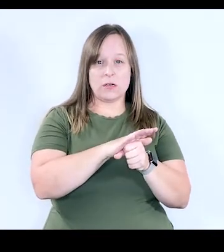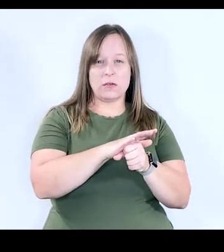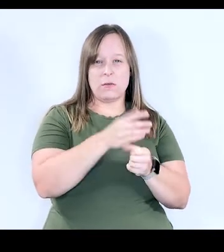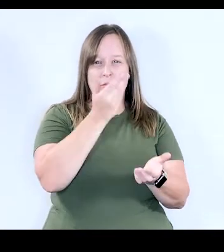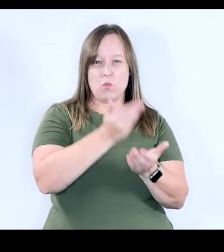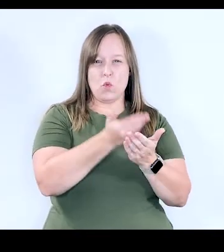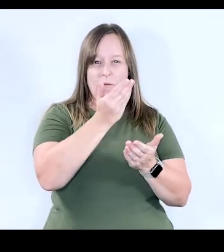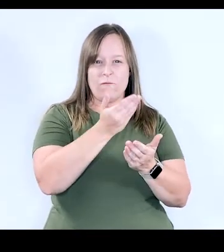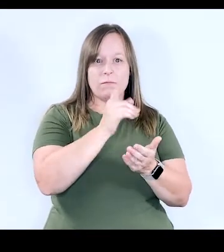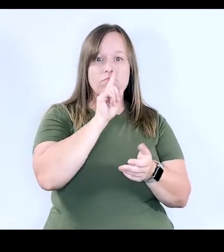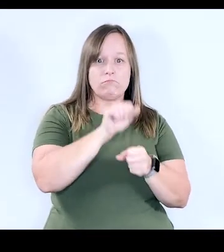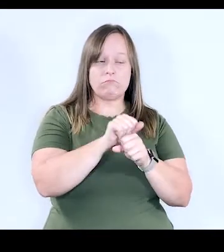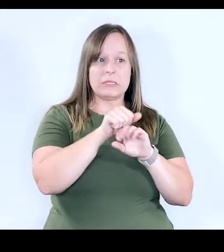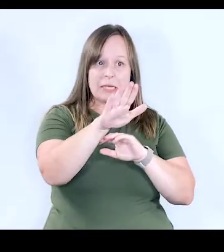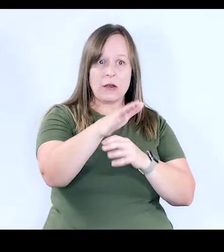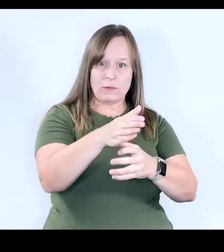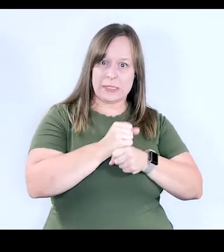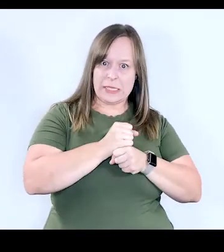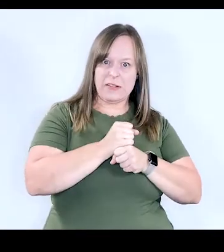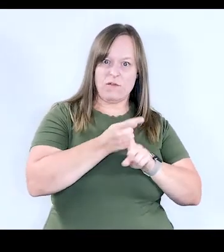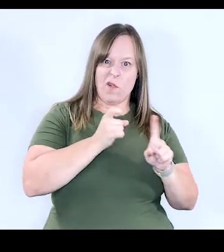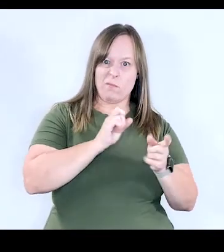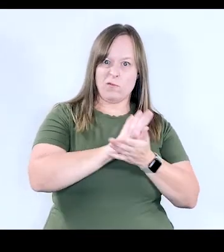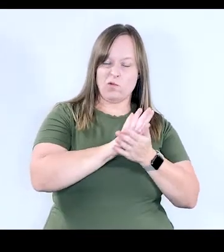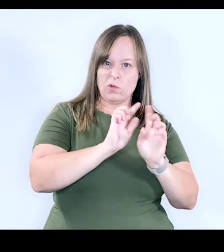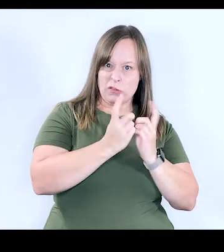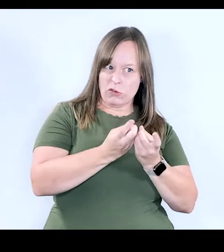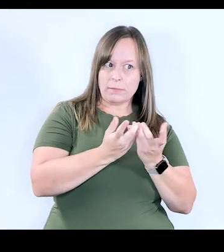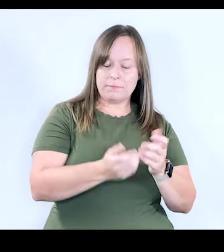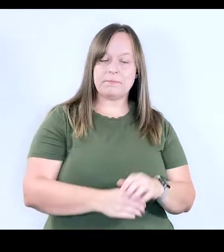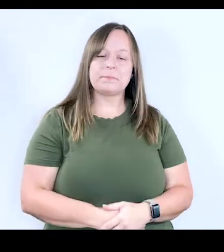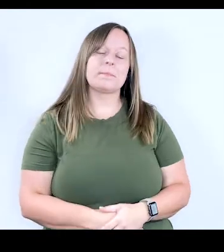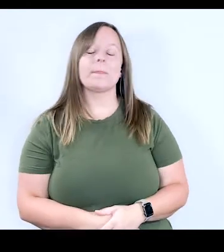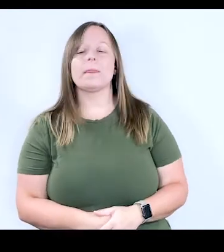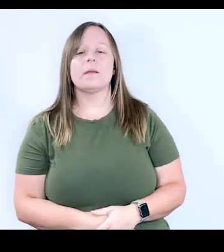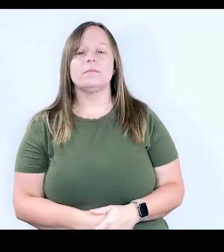proof that it was sent and that it was received on the school district's end.